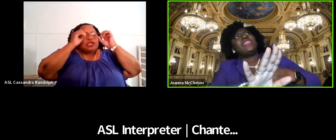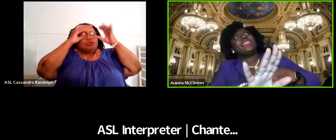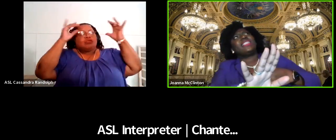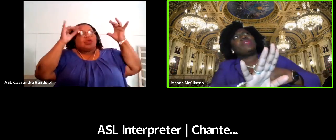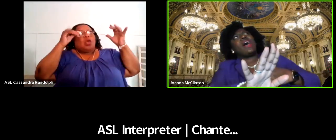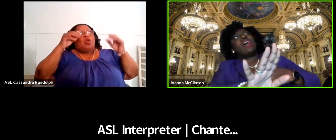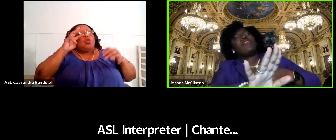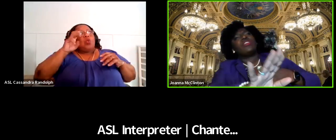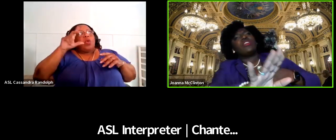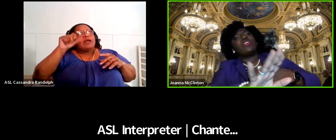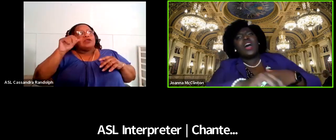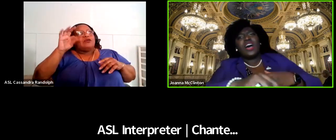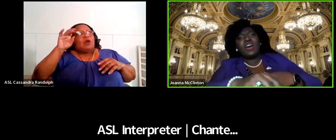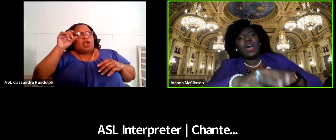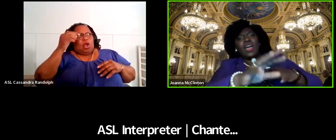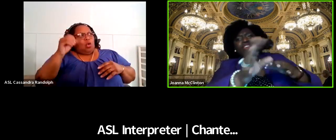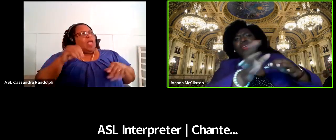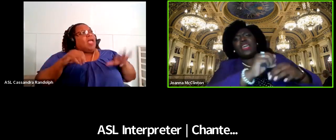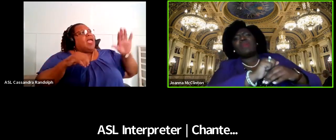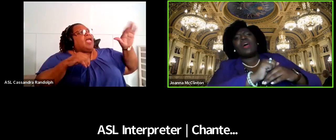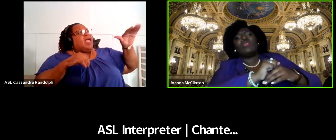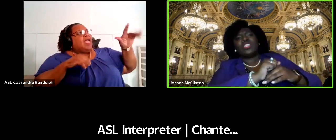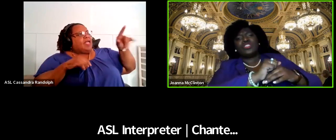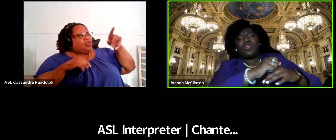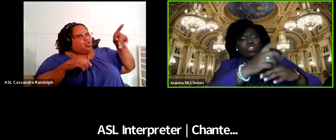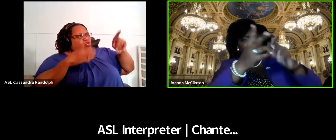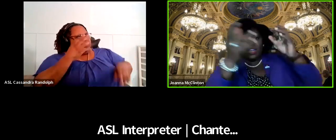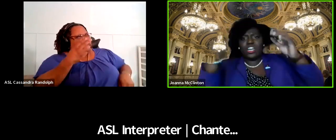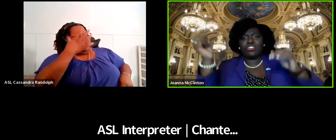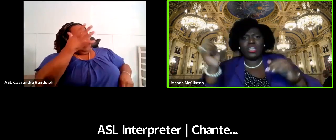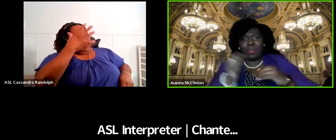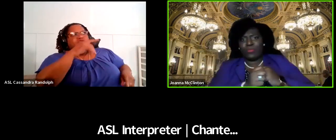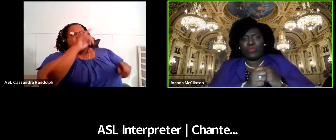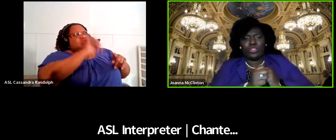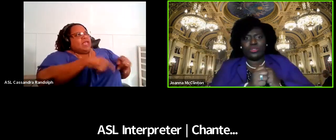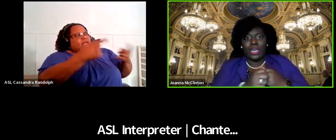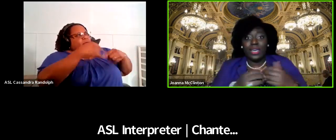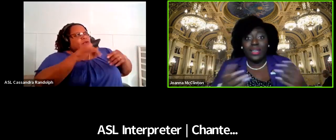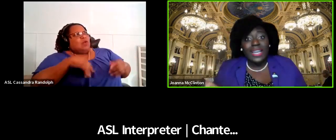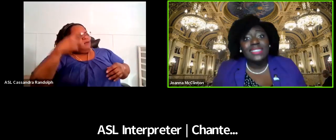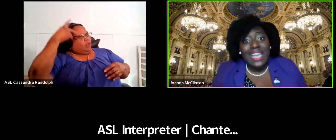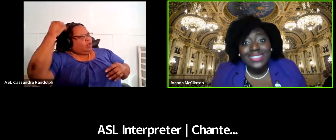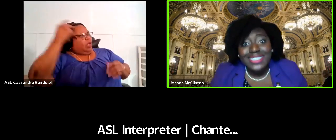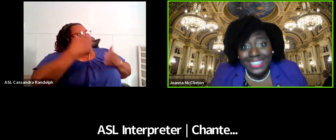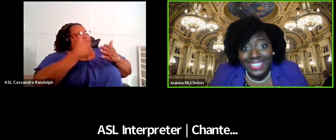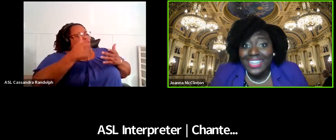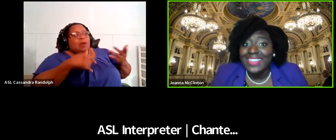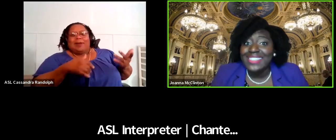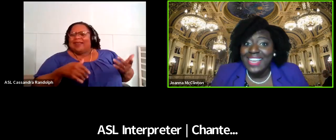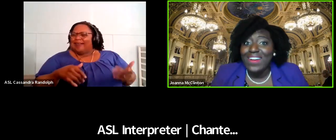level is trying to make a decision.